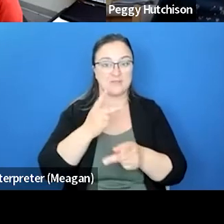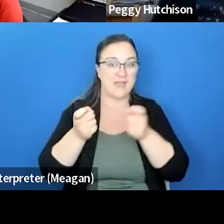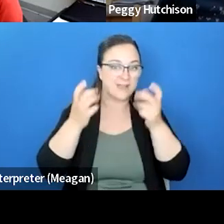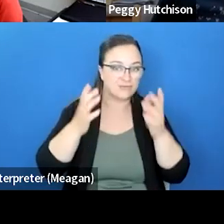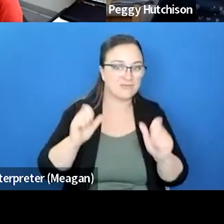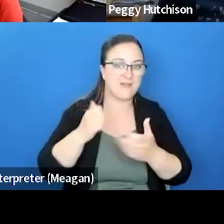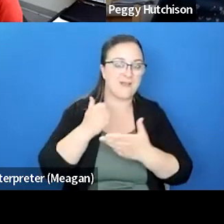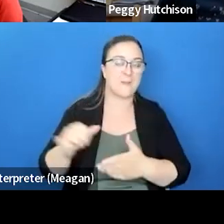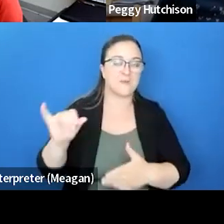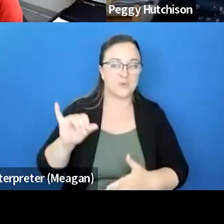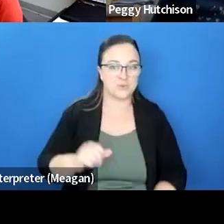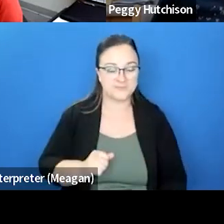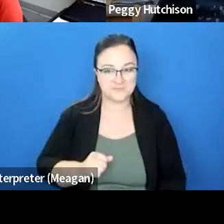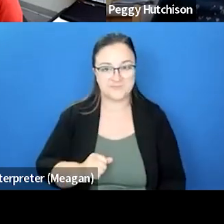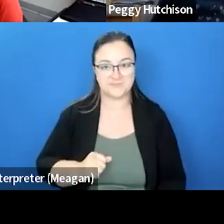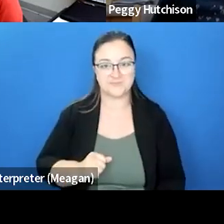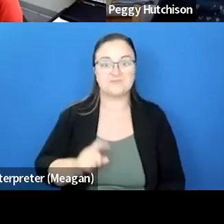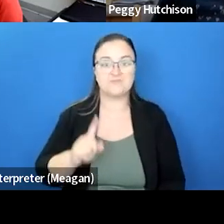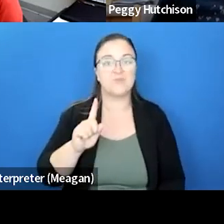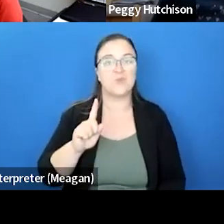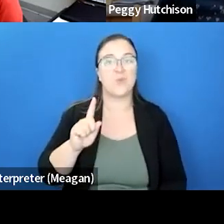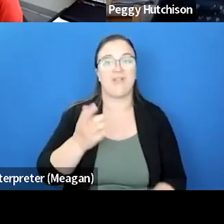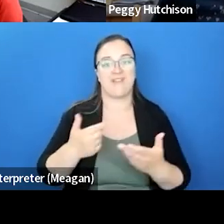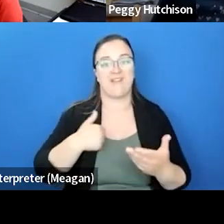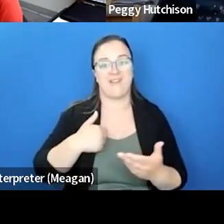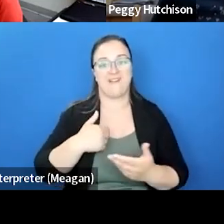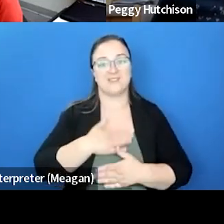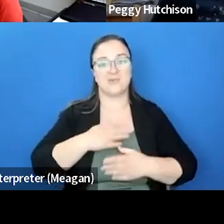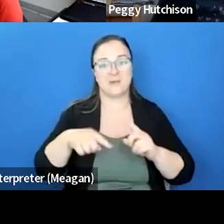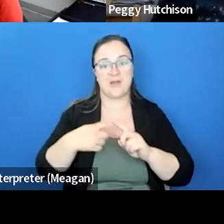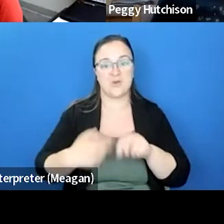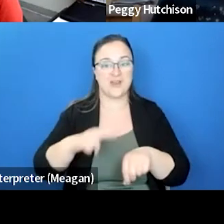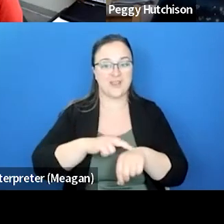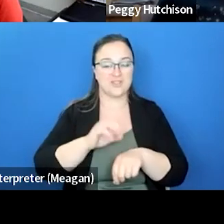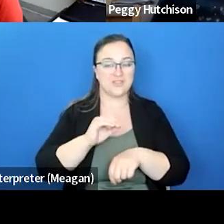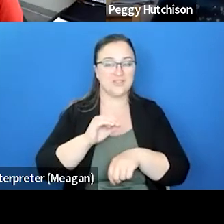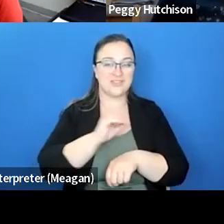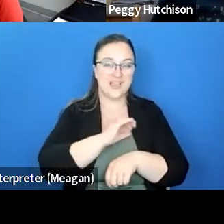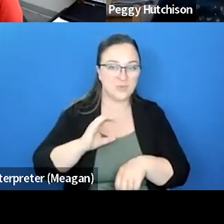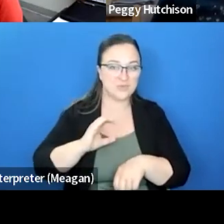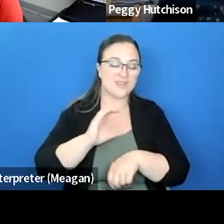One of the many things I love about the National Council is that there are a couple of blocks of focus time